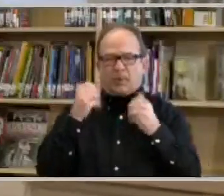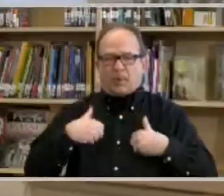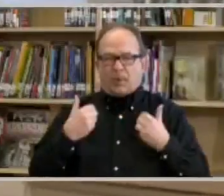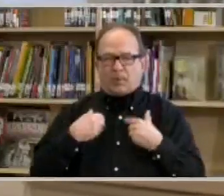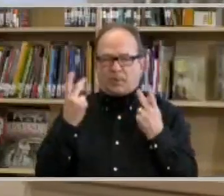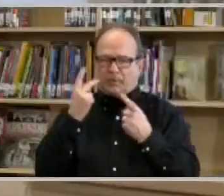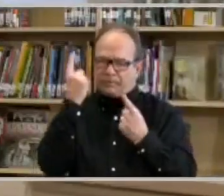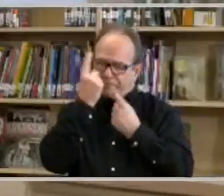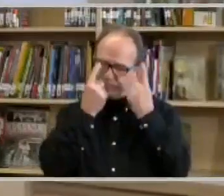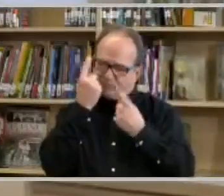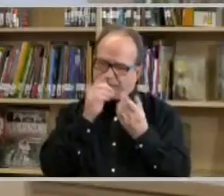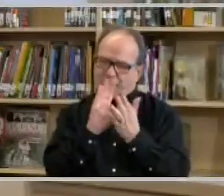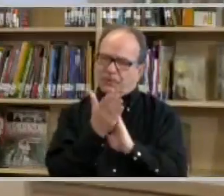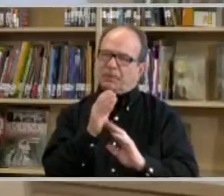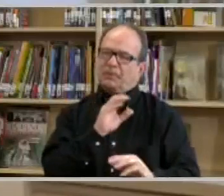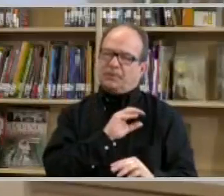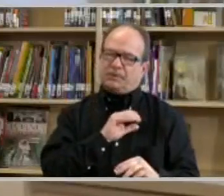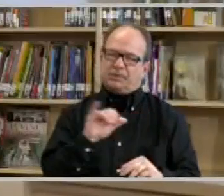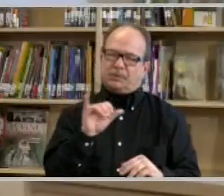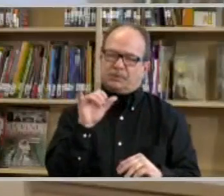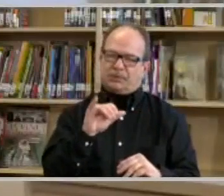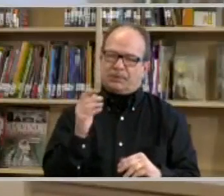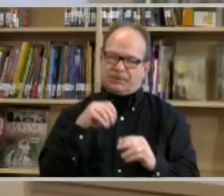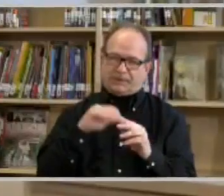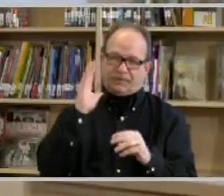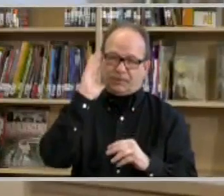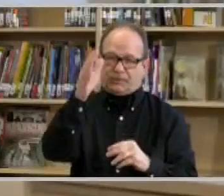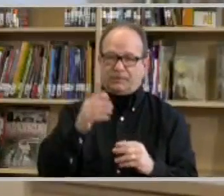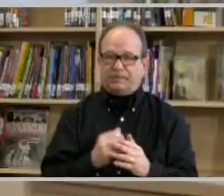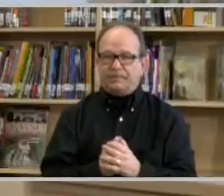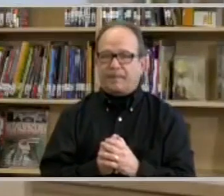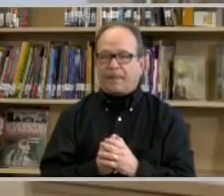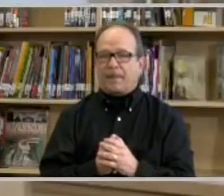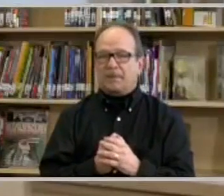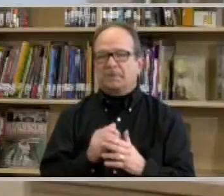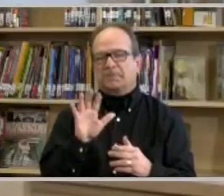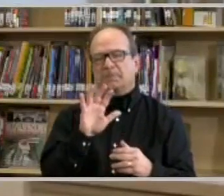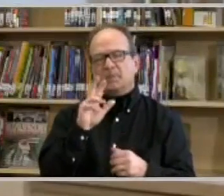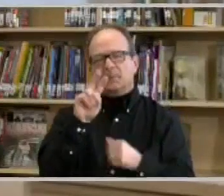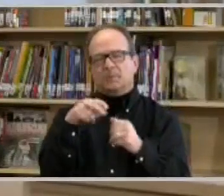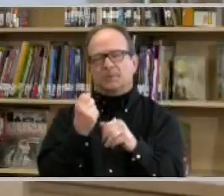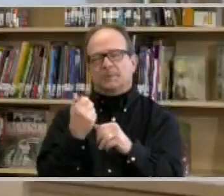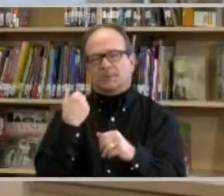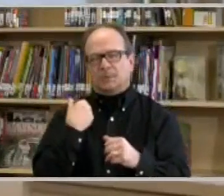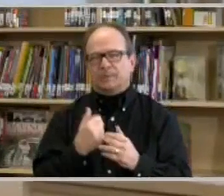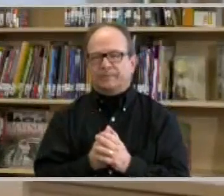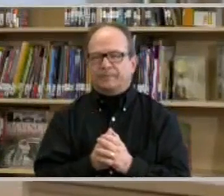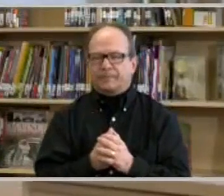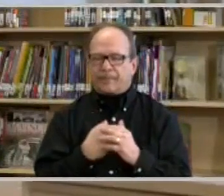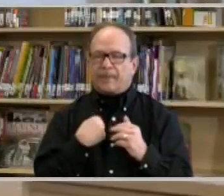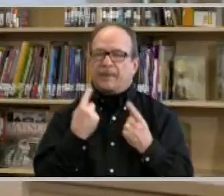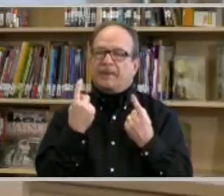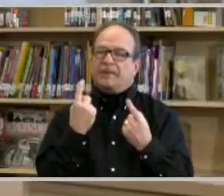YOUNG PEOPLE FROM WASHINGTON, D.C., TO JOIN OUR FORCE.